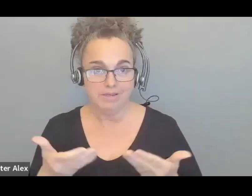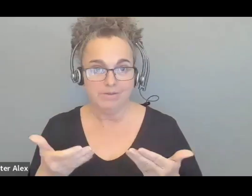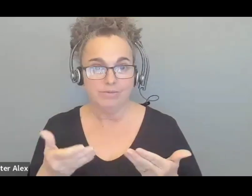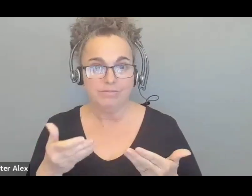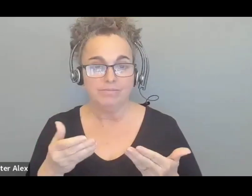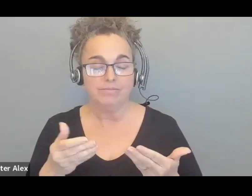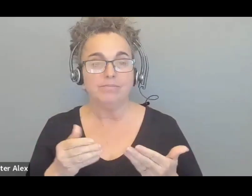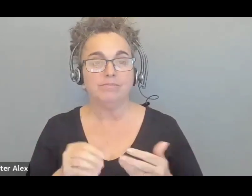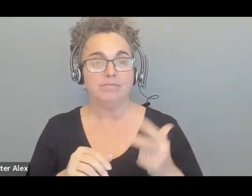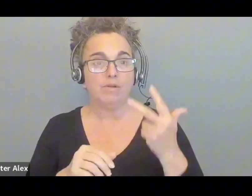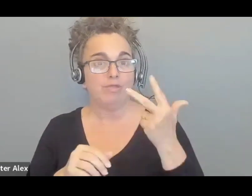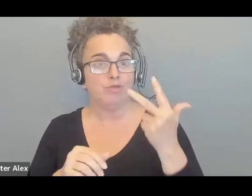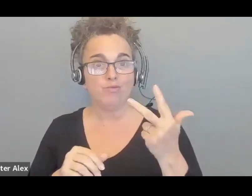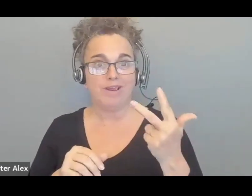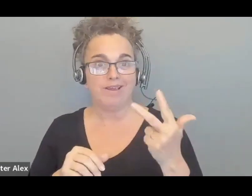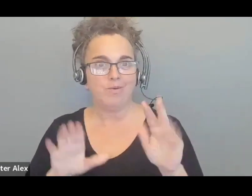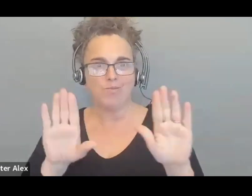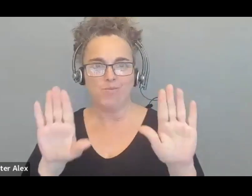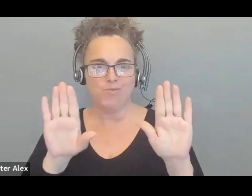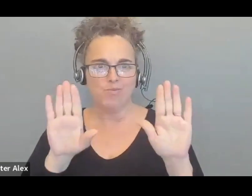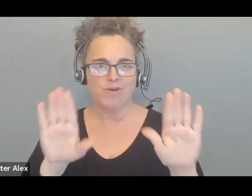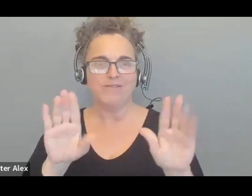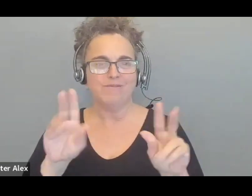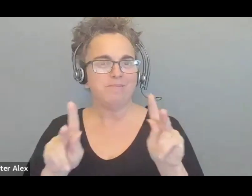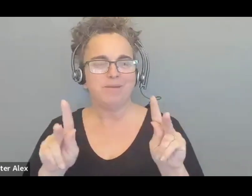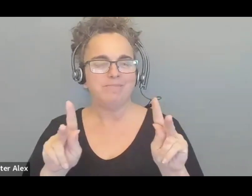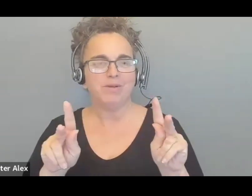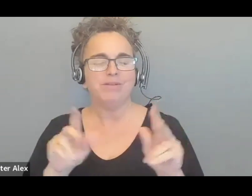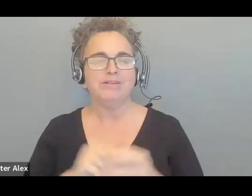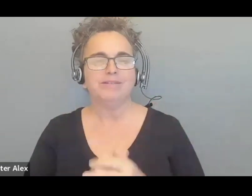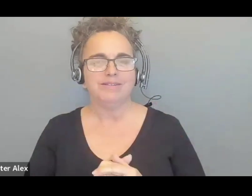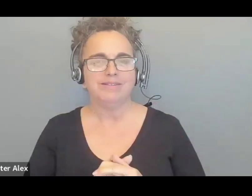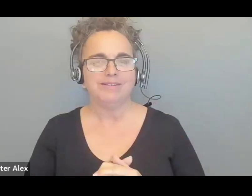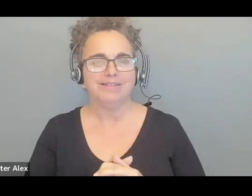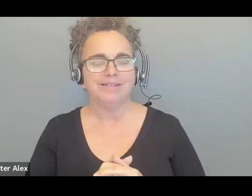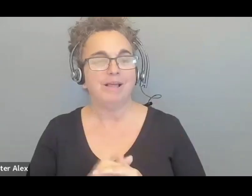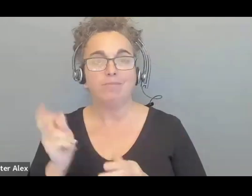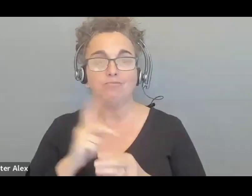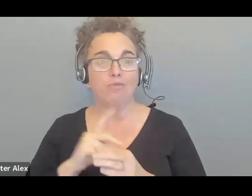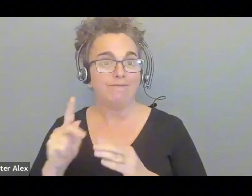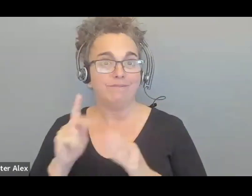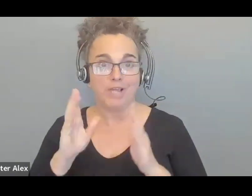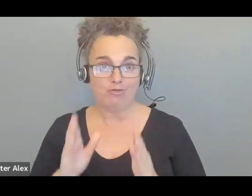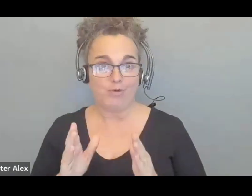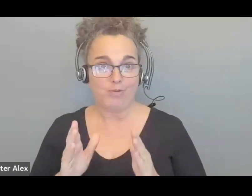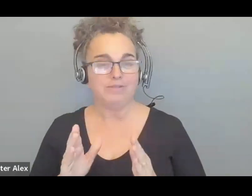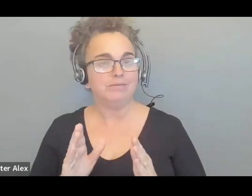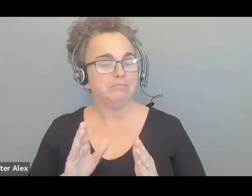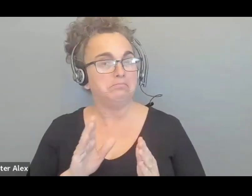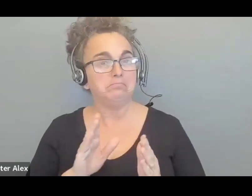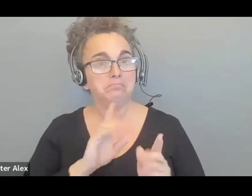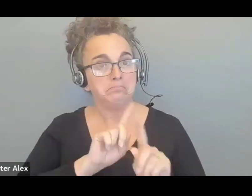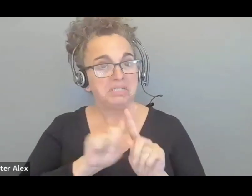three wonderful people and accessibility and professionals in, in different fields that we admire